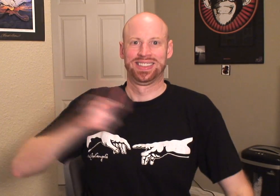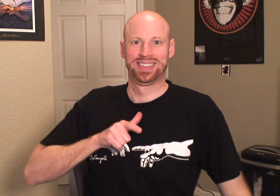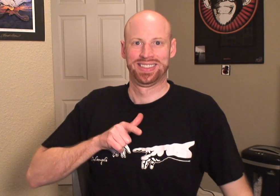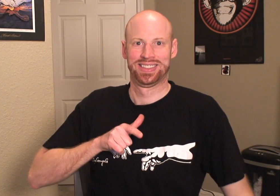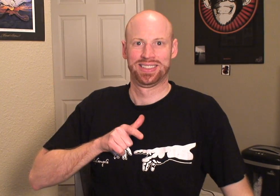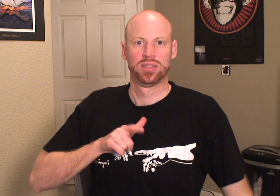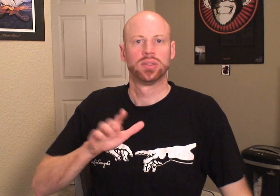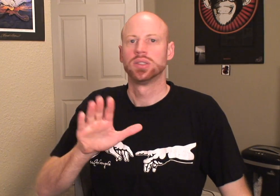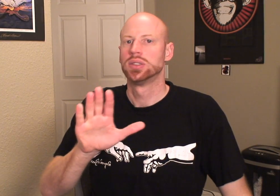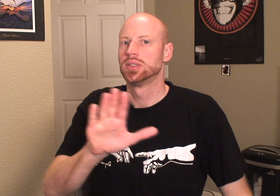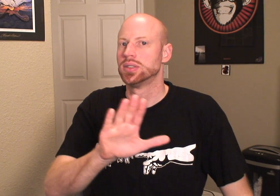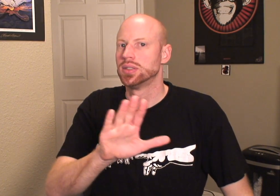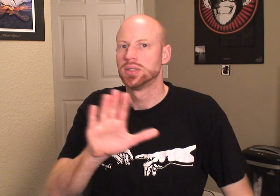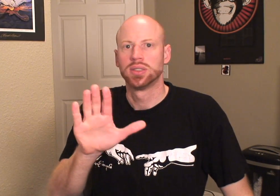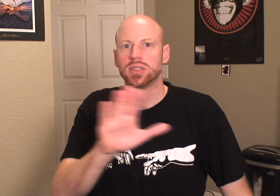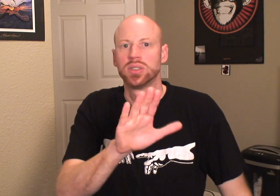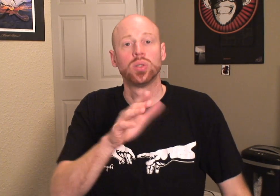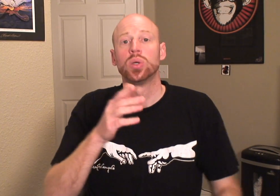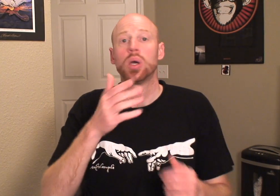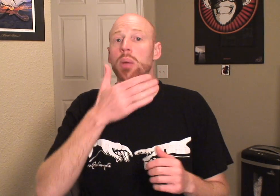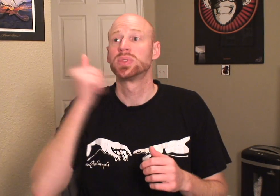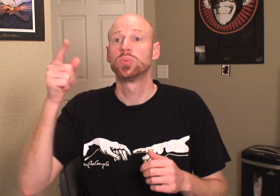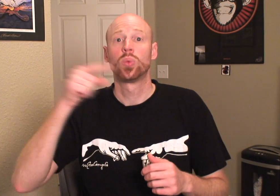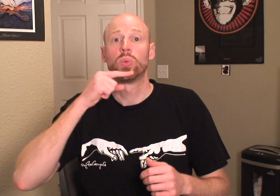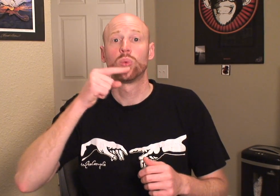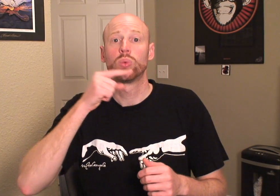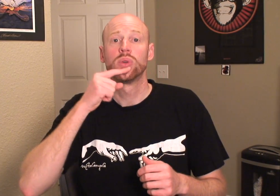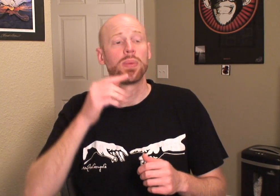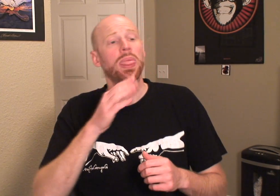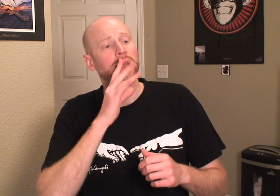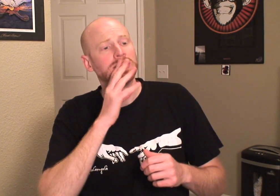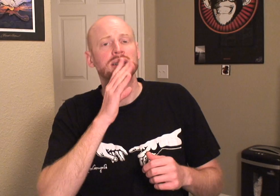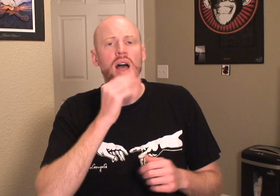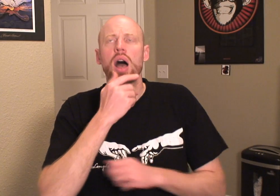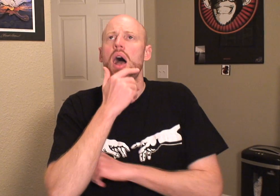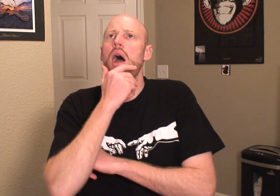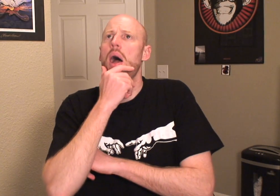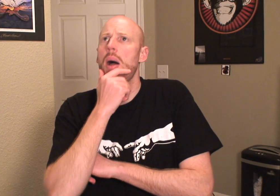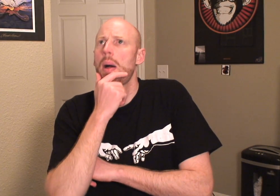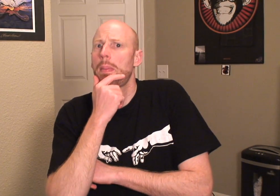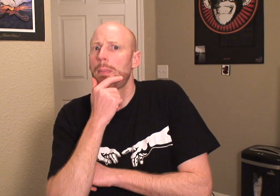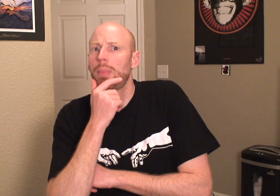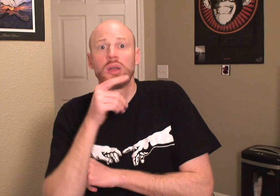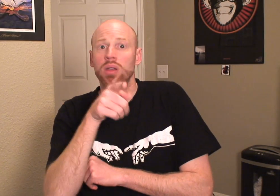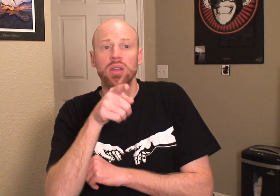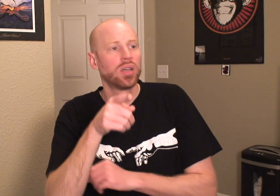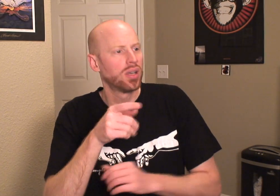that s/he can now take the conversation. Rather, when the hearing consumer pauses, saying 'ummm…',